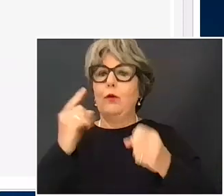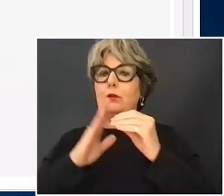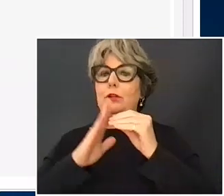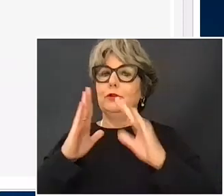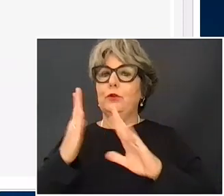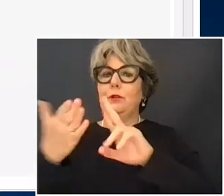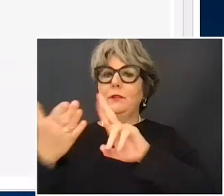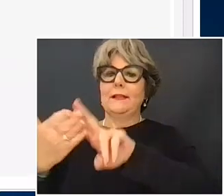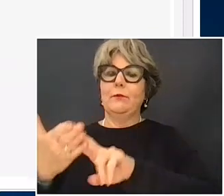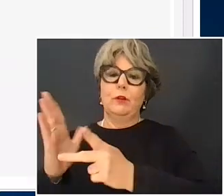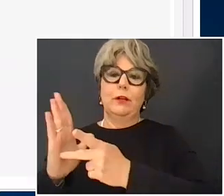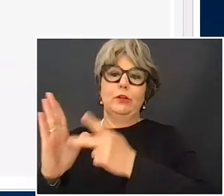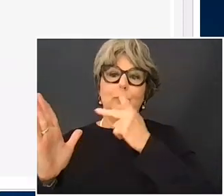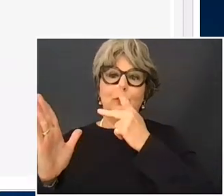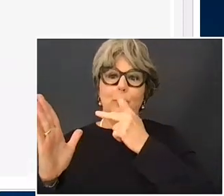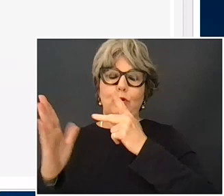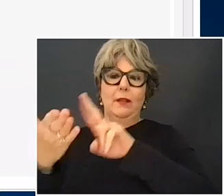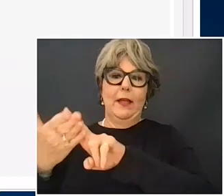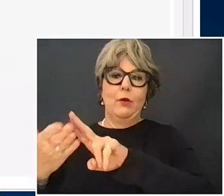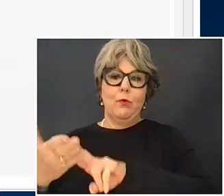courses would be enrolled.